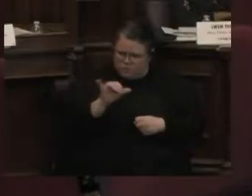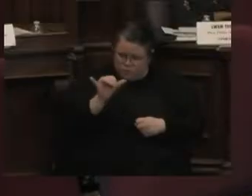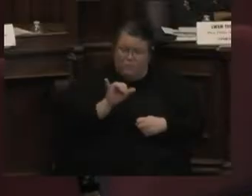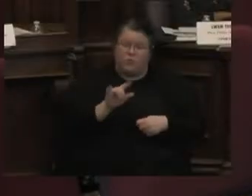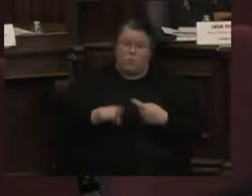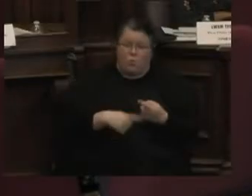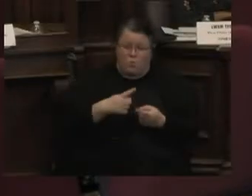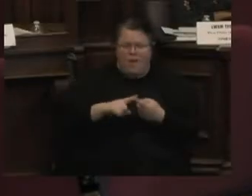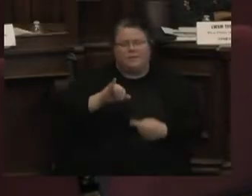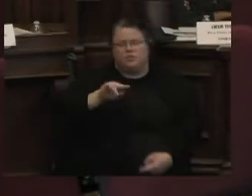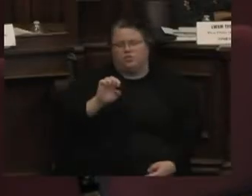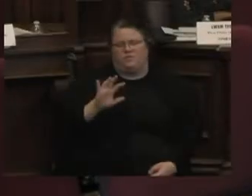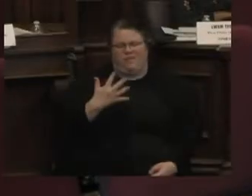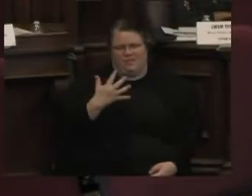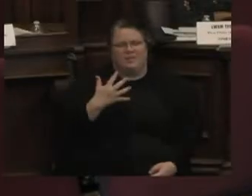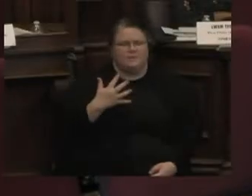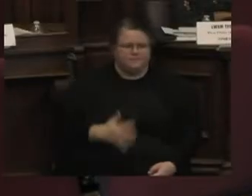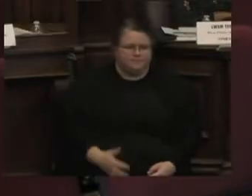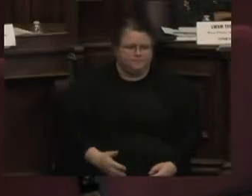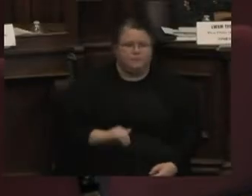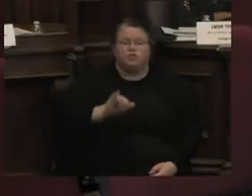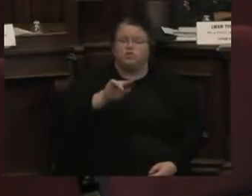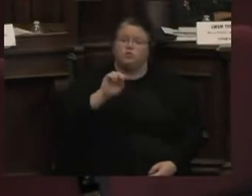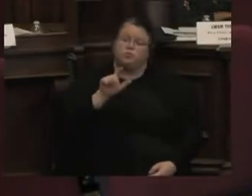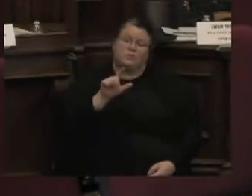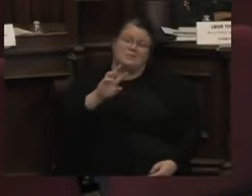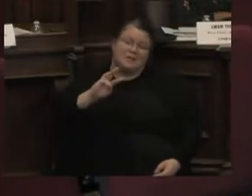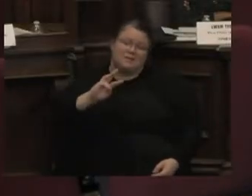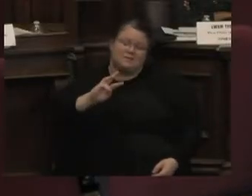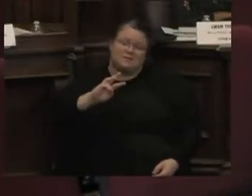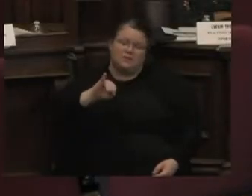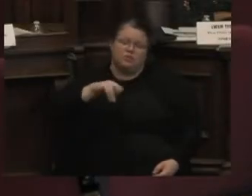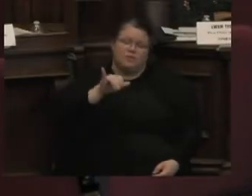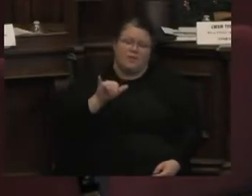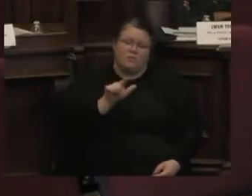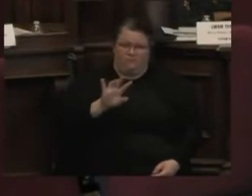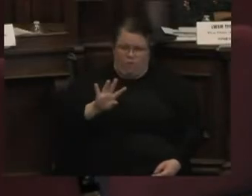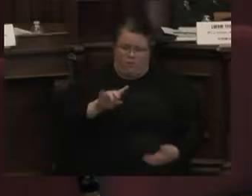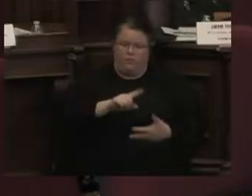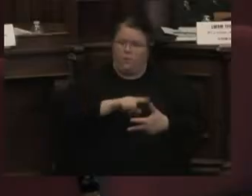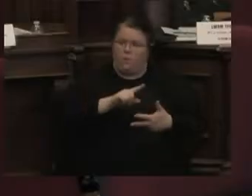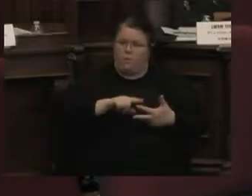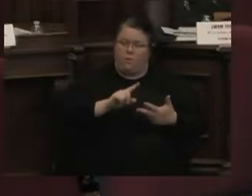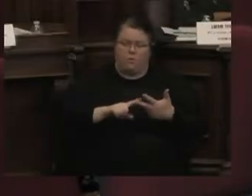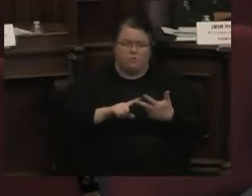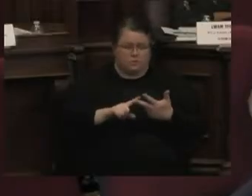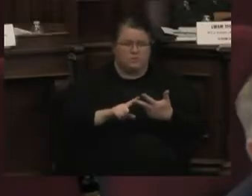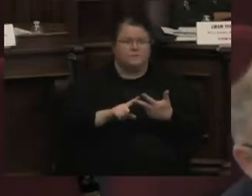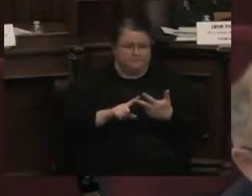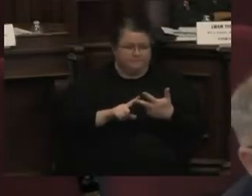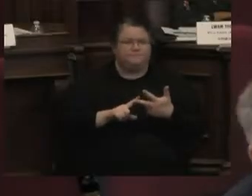motions as well as complete appeals. The dates we're